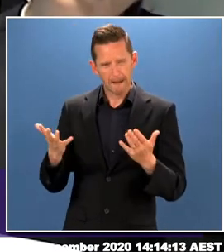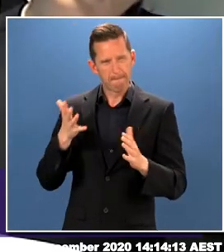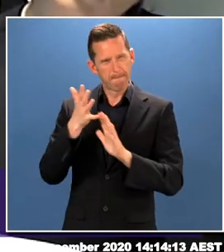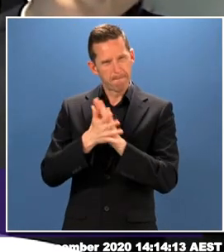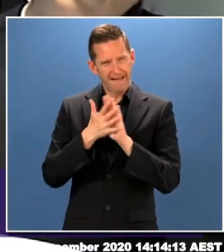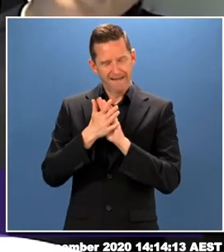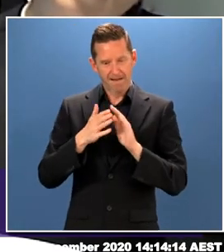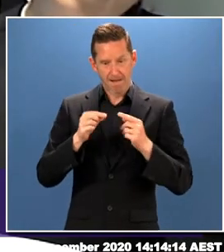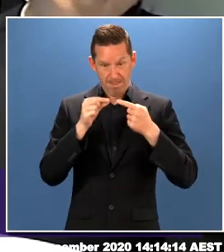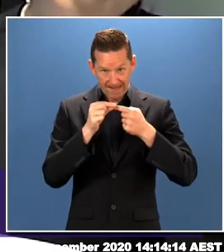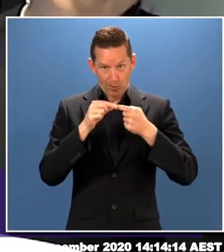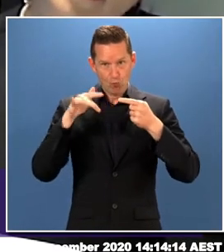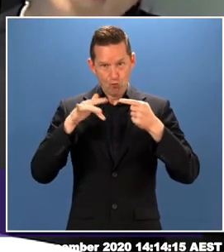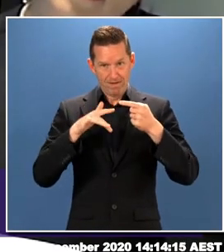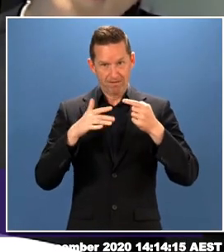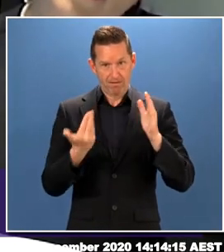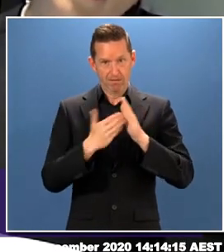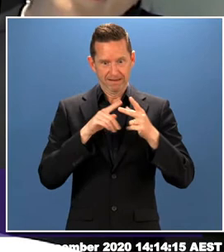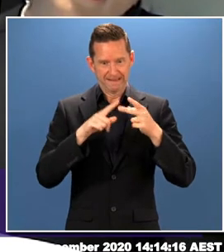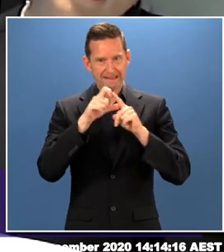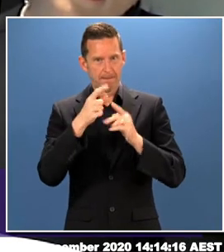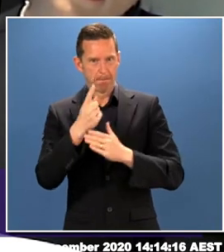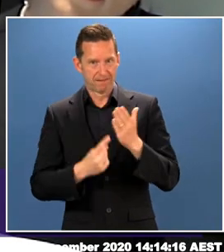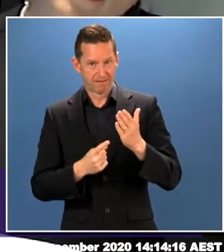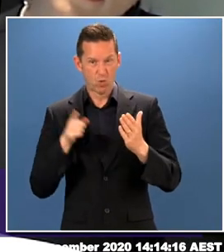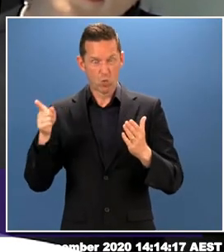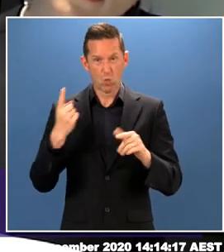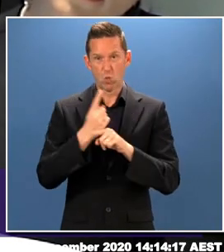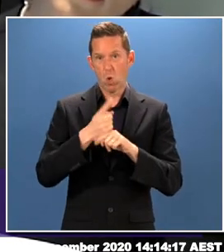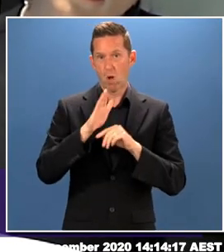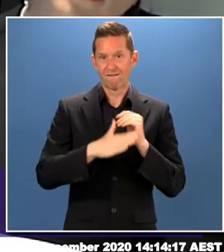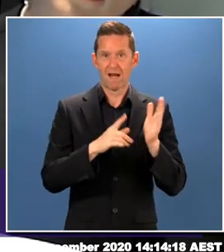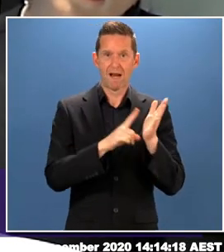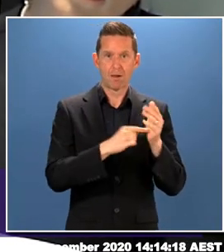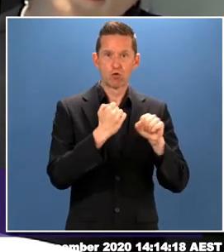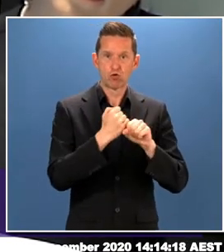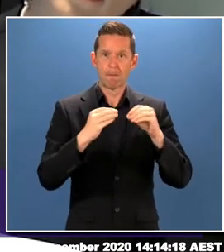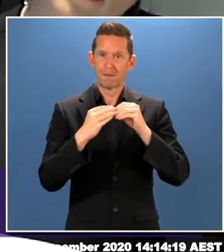disability, so you're dealing with the issue of LGBTI identity and I wanted to